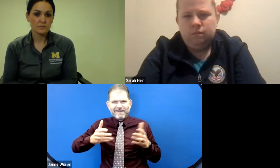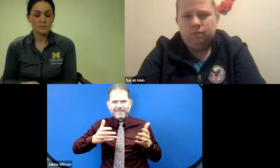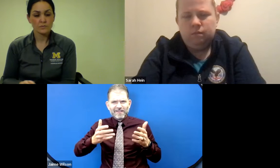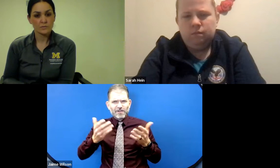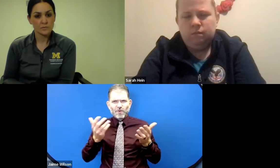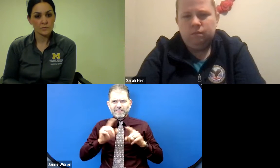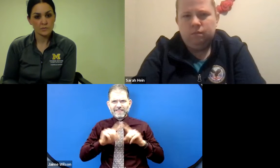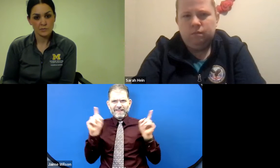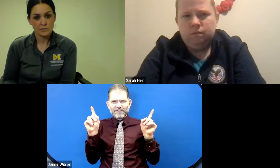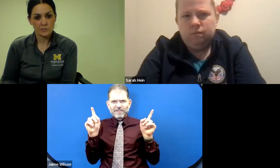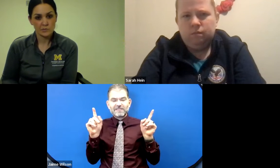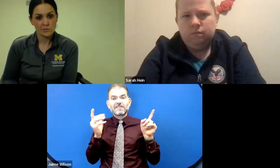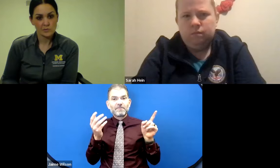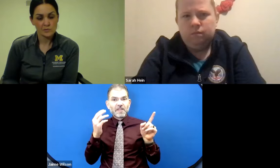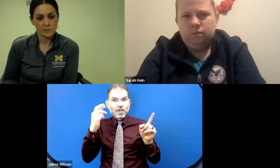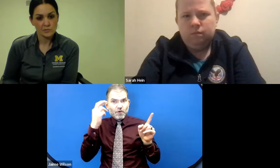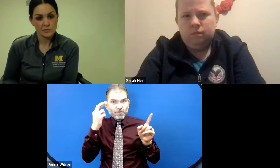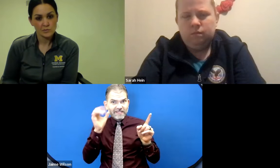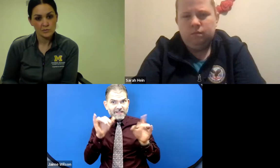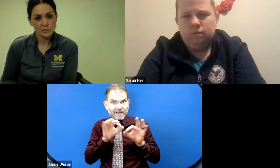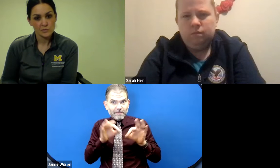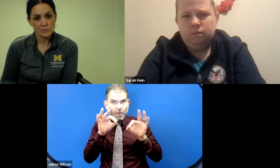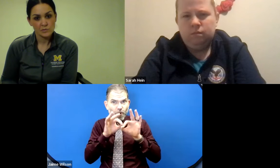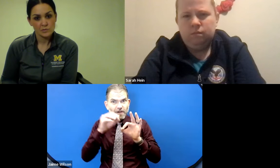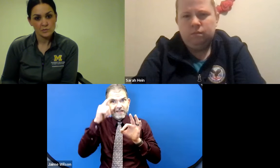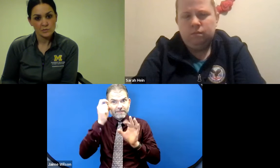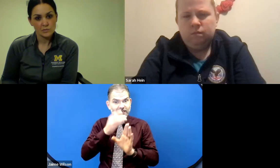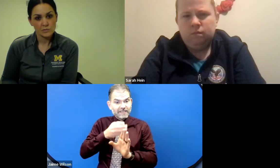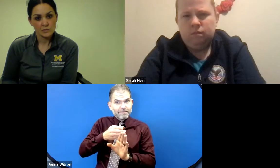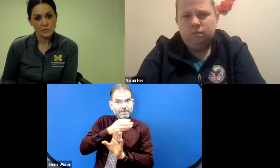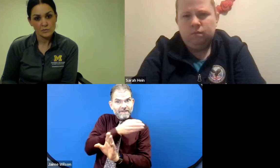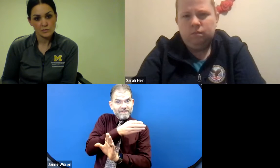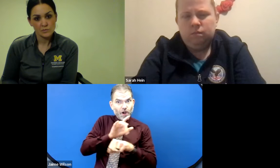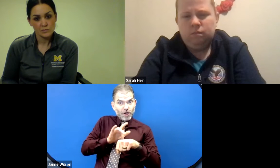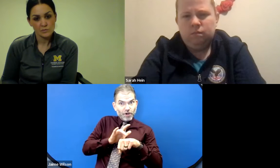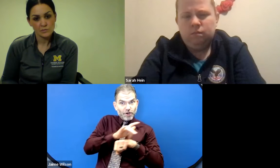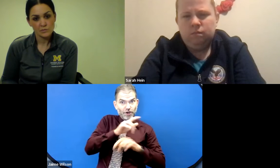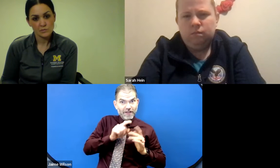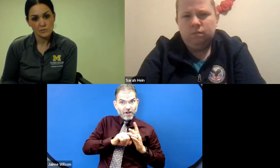ASL Interpreter: and you might think it's interesting that there's a distinction between early and late. ASL Interpreter: But the reason that's important.